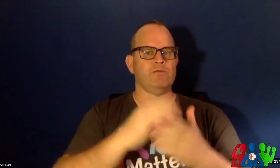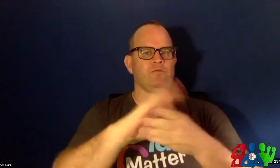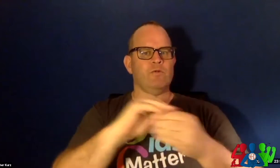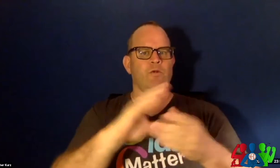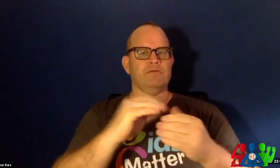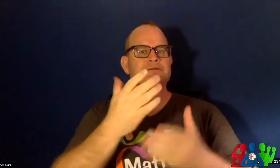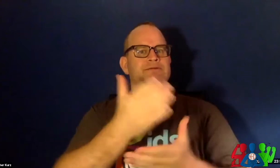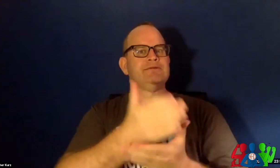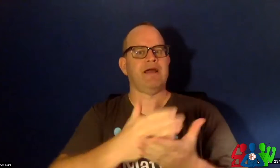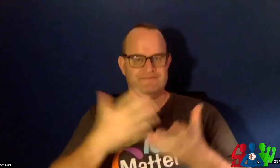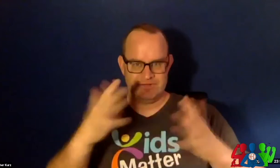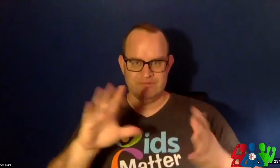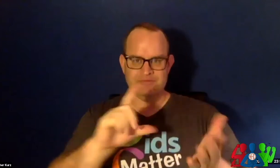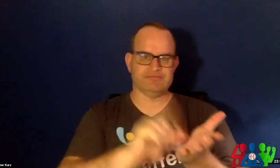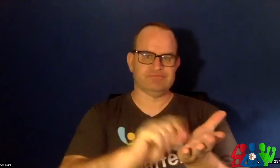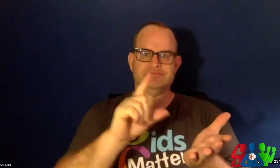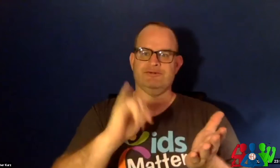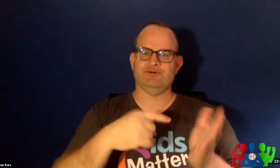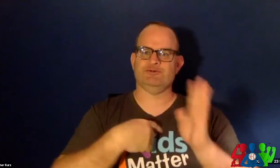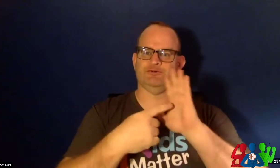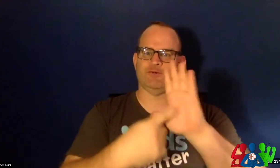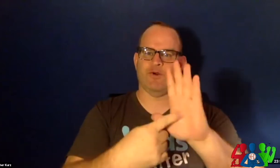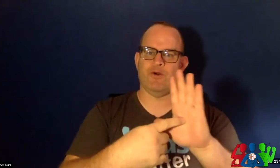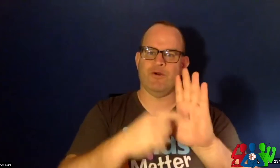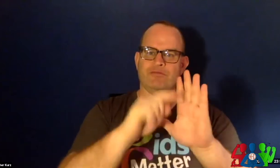Teachers can create accounts to get involved in